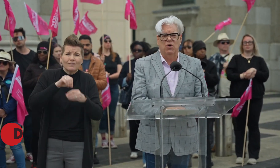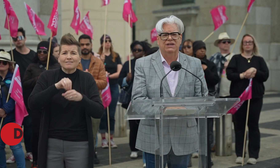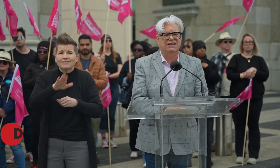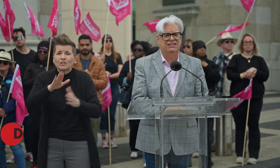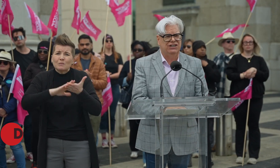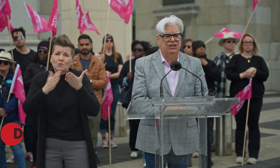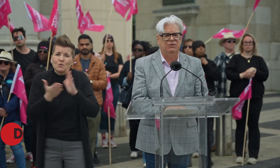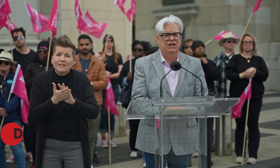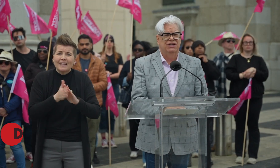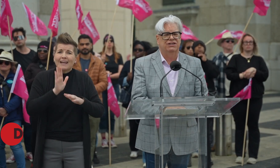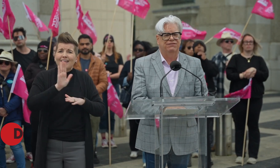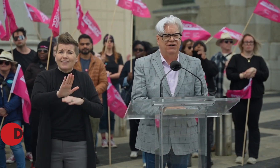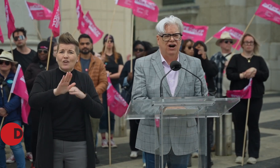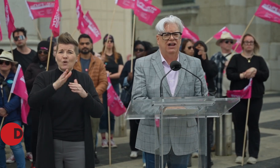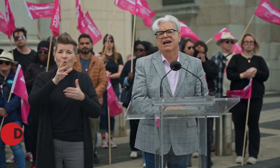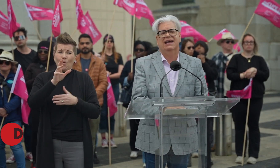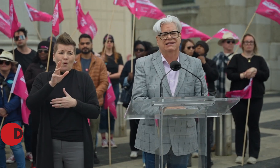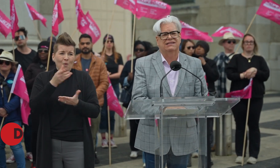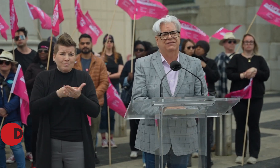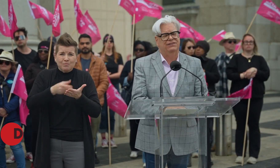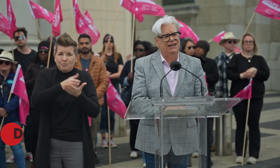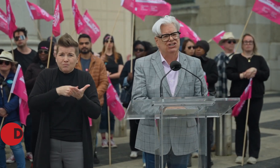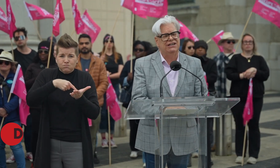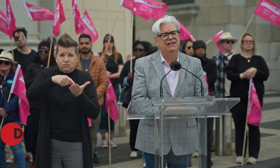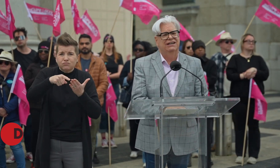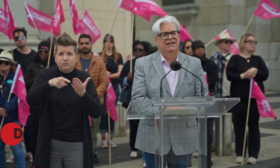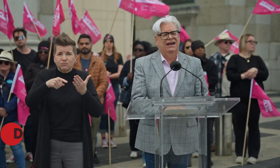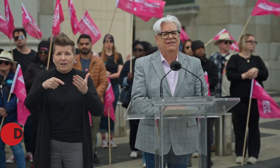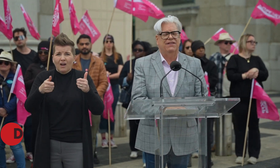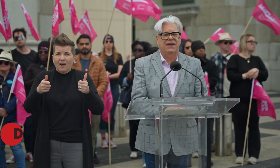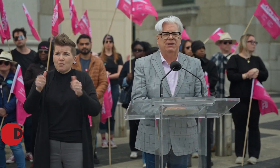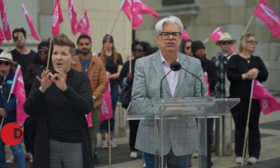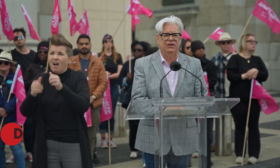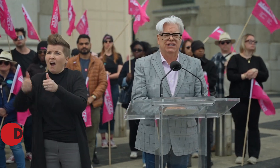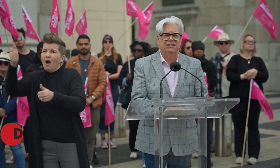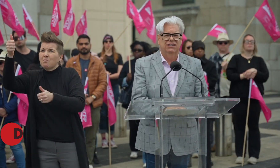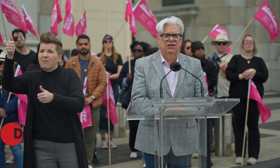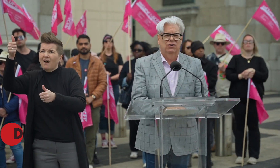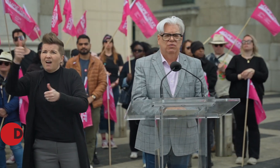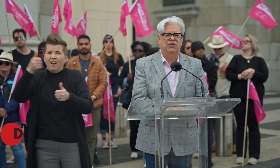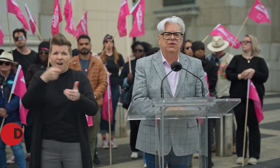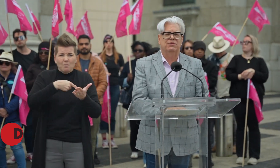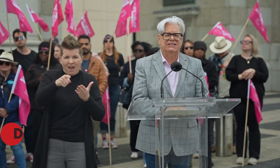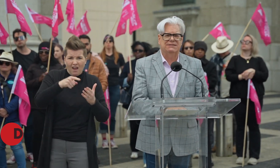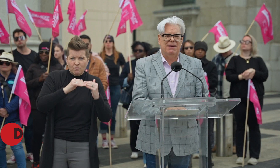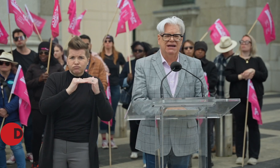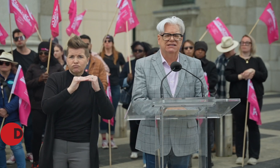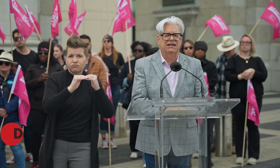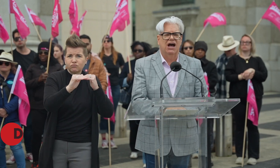their wages won't continue to fall against inflation and they be treated